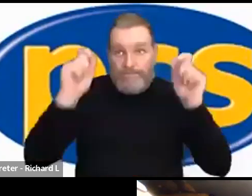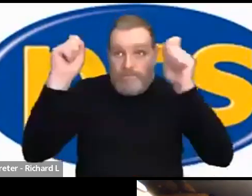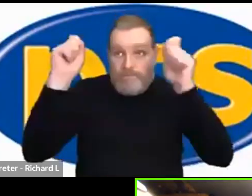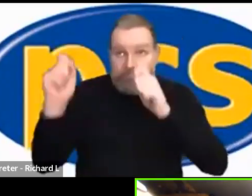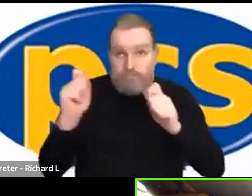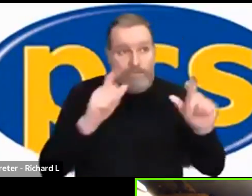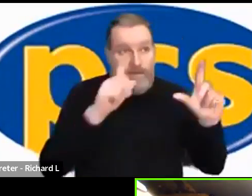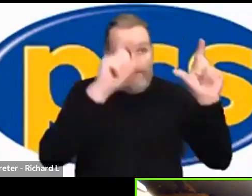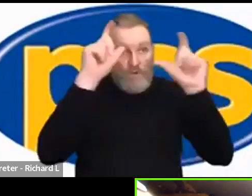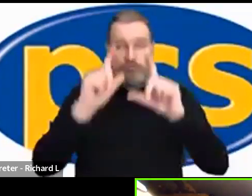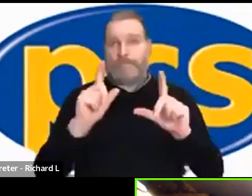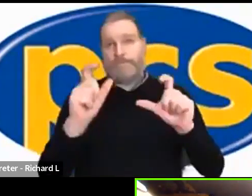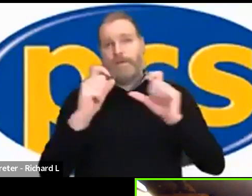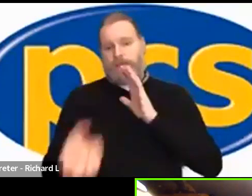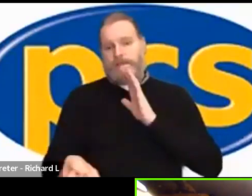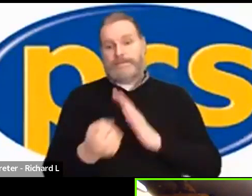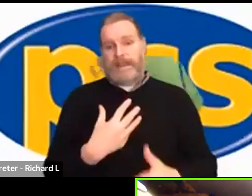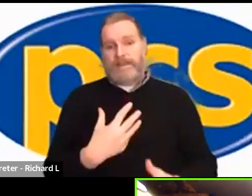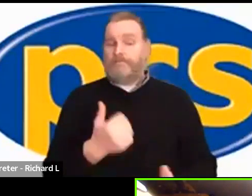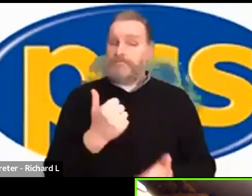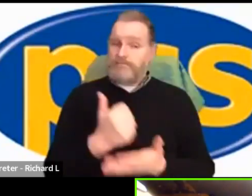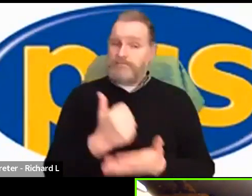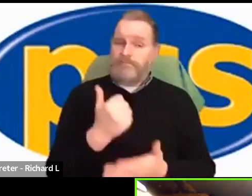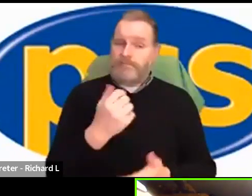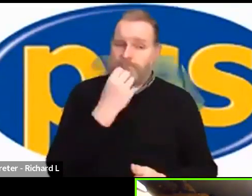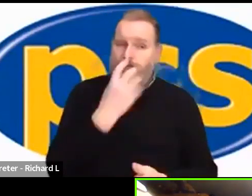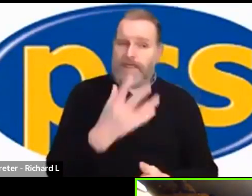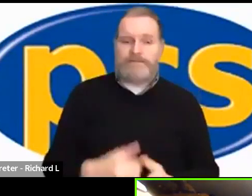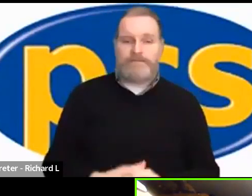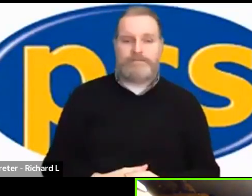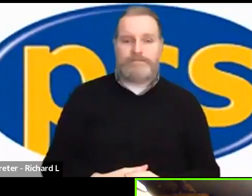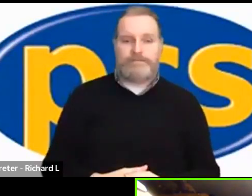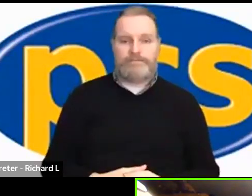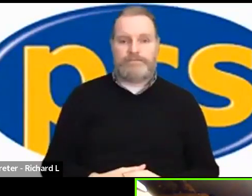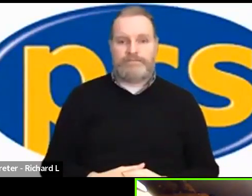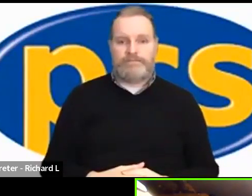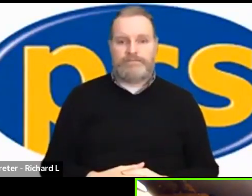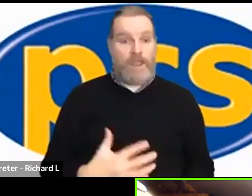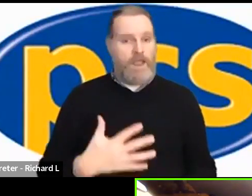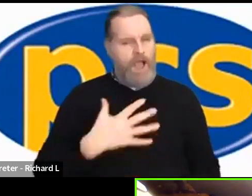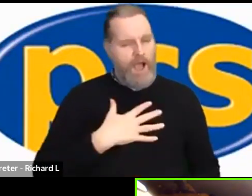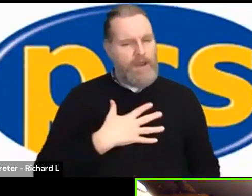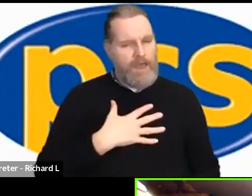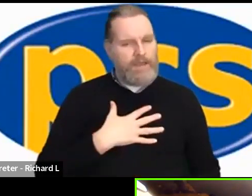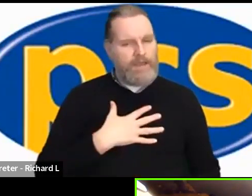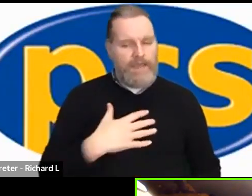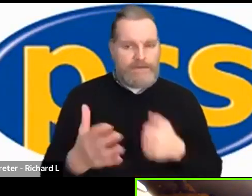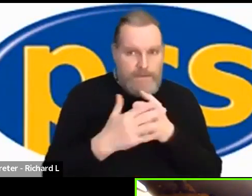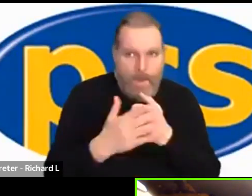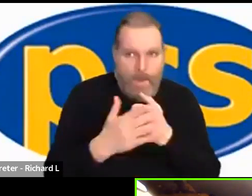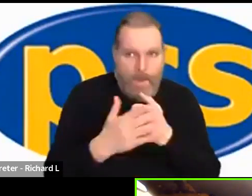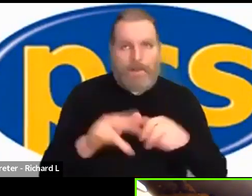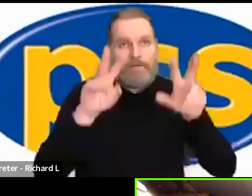a photo and send it in, so that it in so that we can spend that around a medical viral Hmm. Hmm!